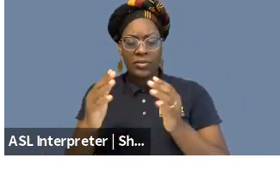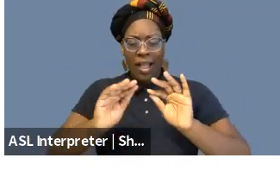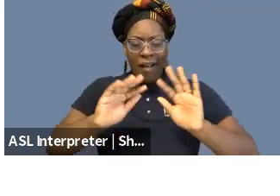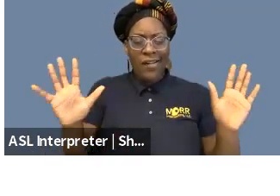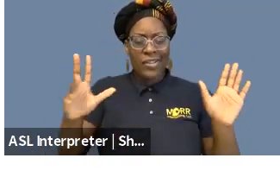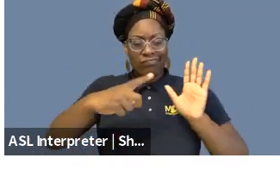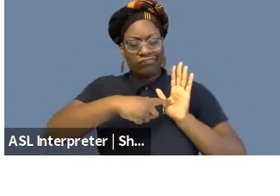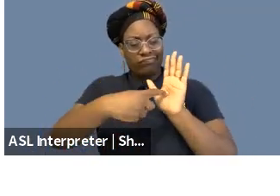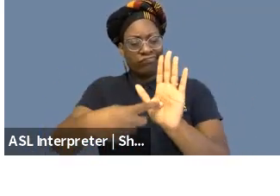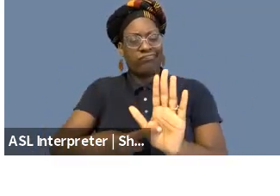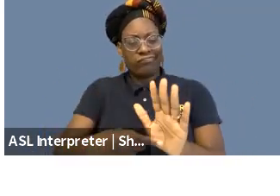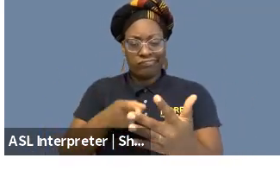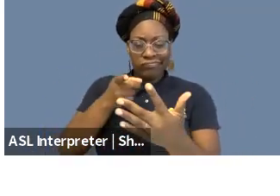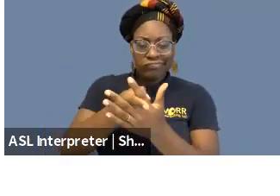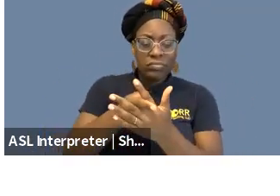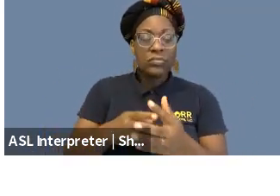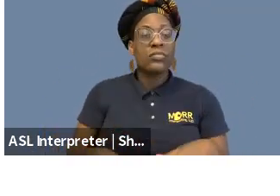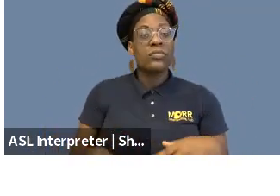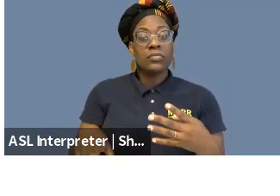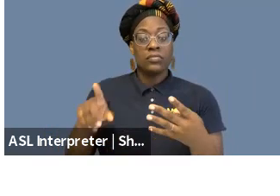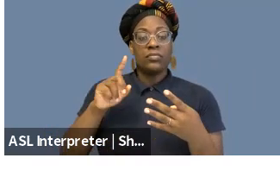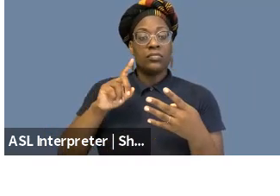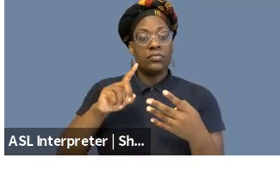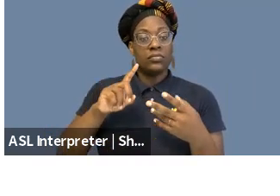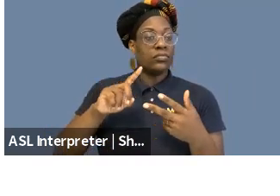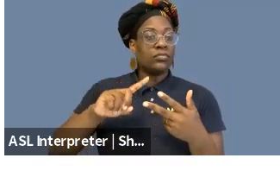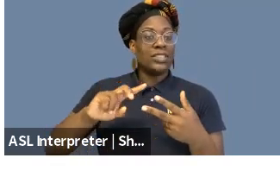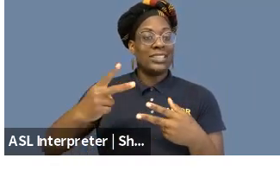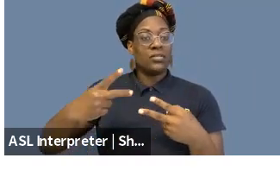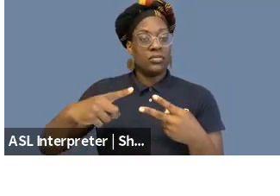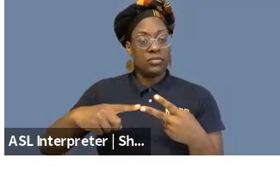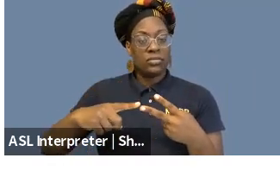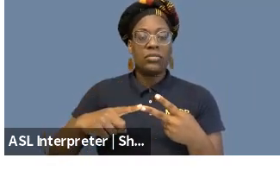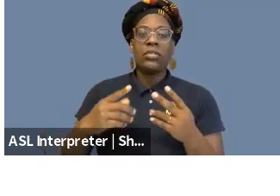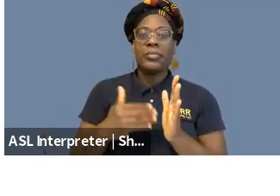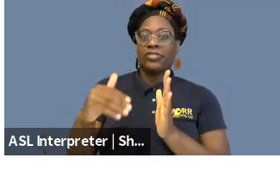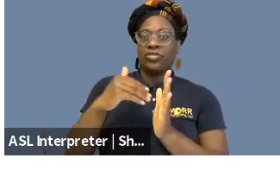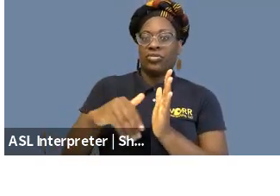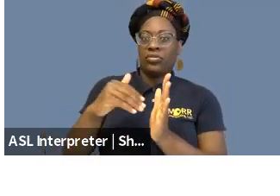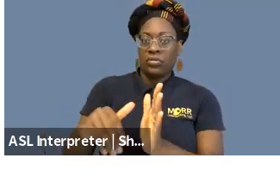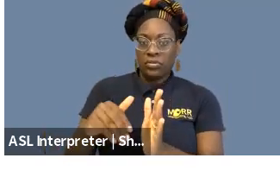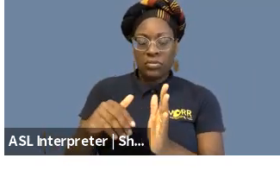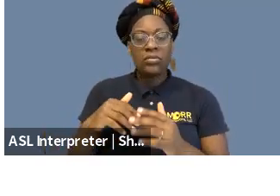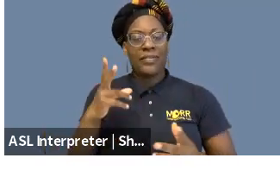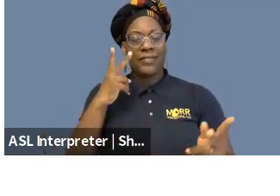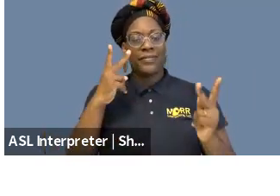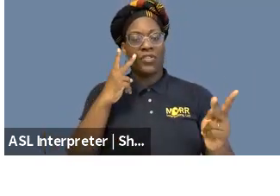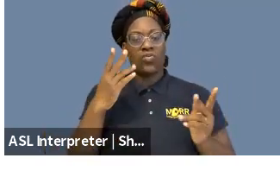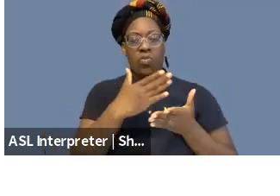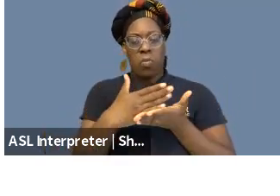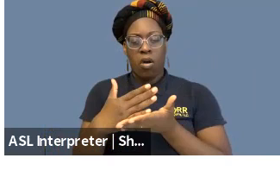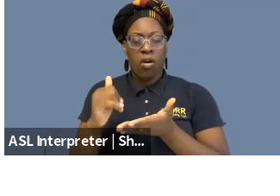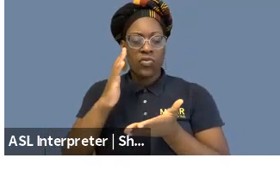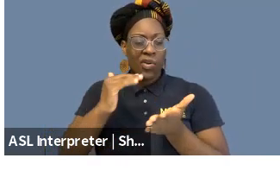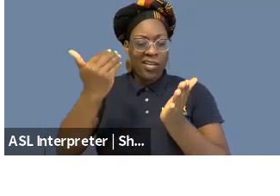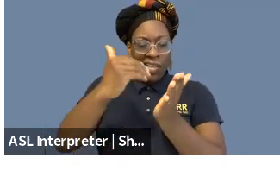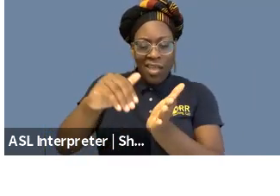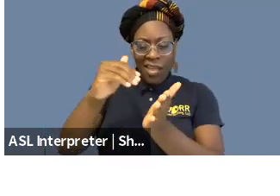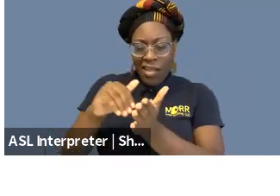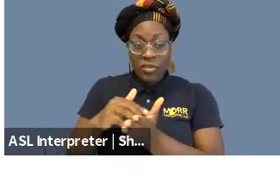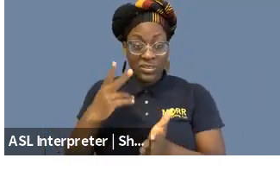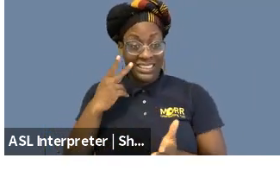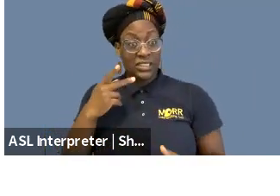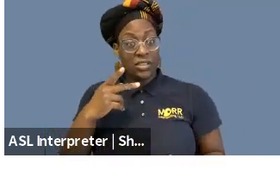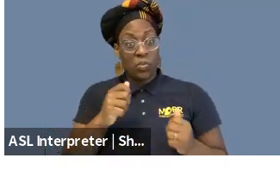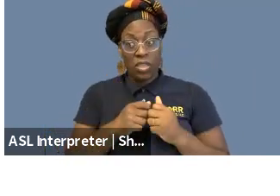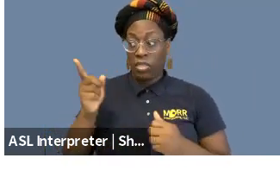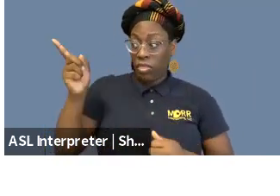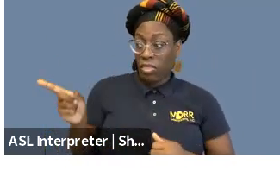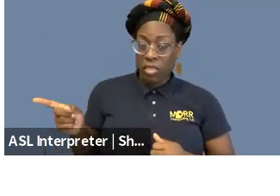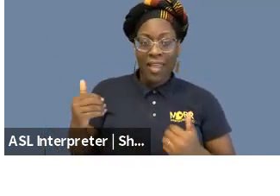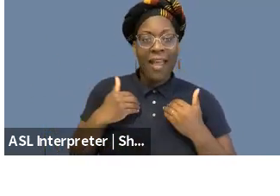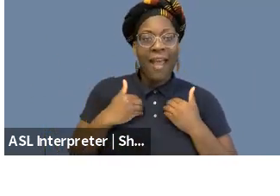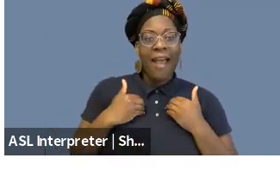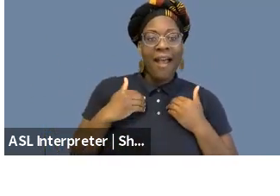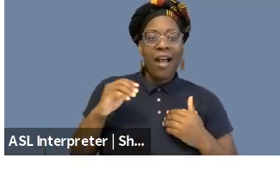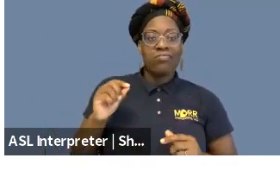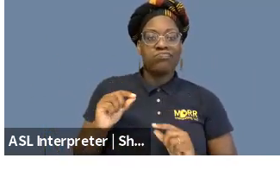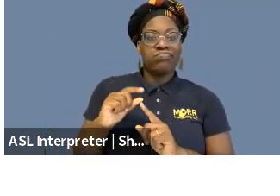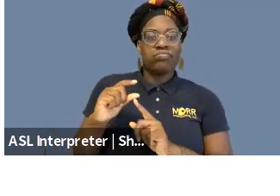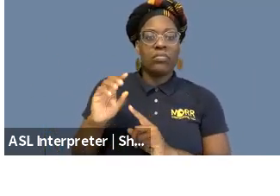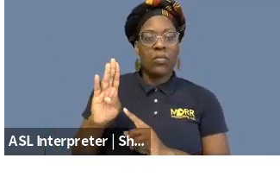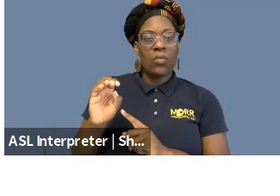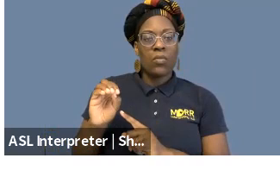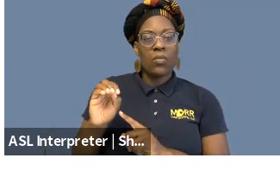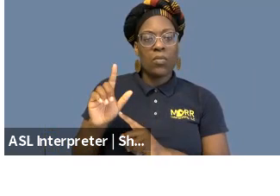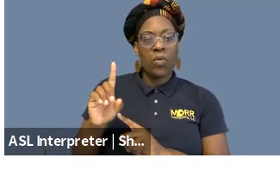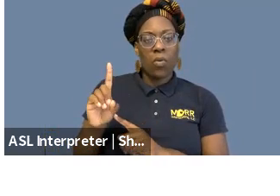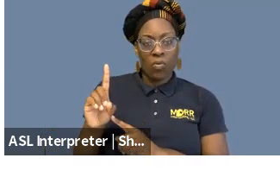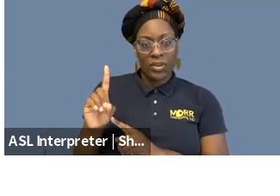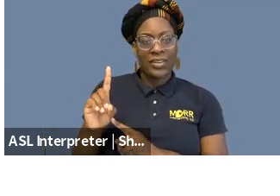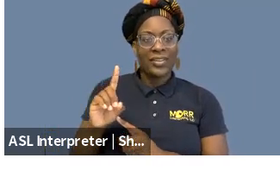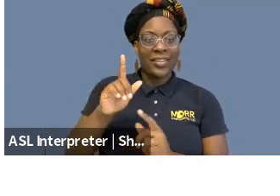repetition (repeating visual elements to show unity); alignment (shows that elements that